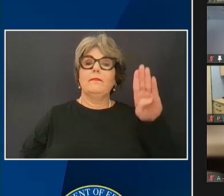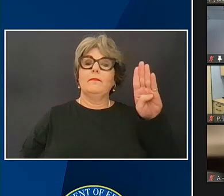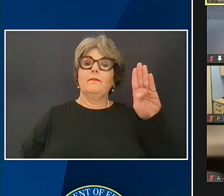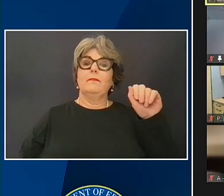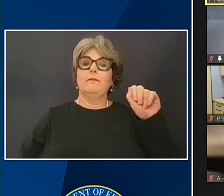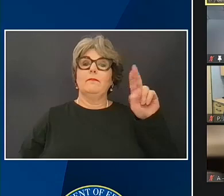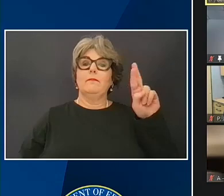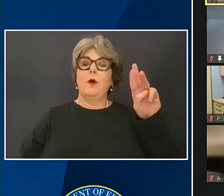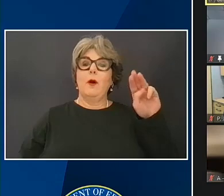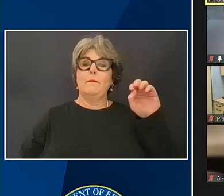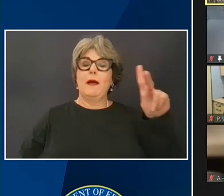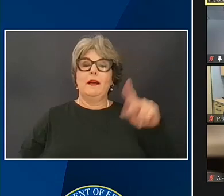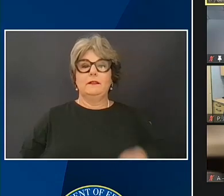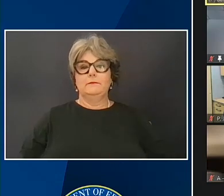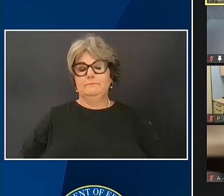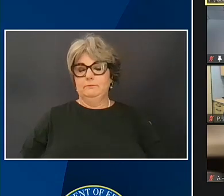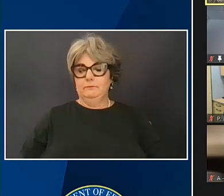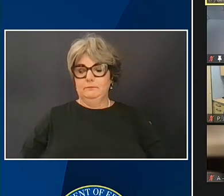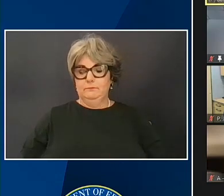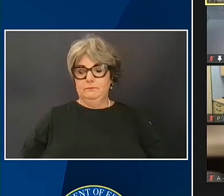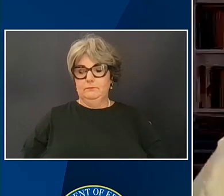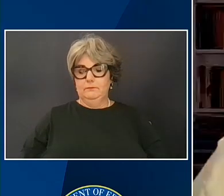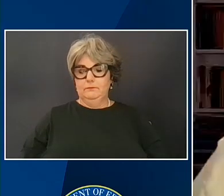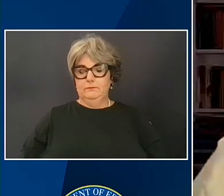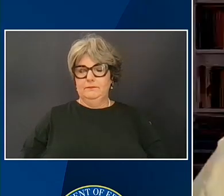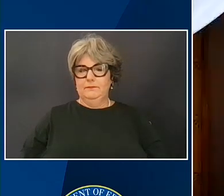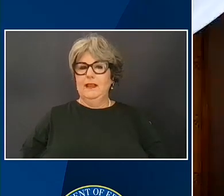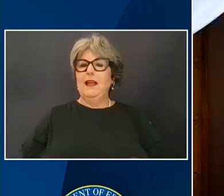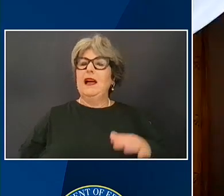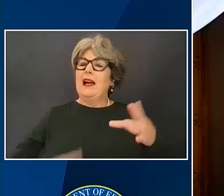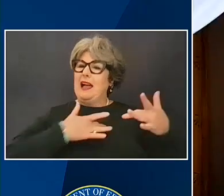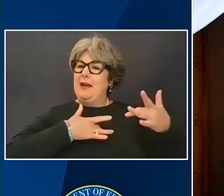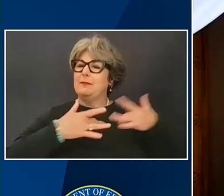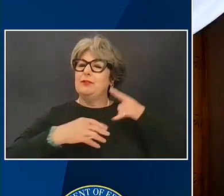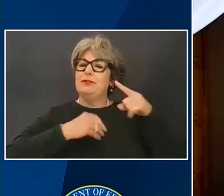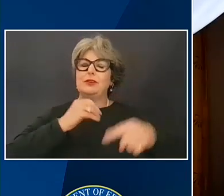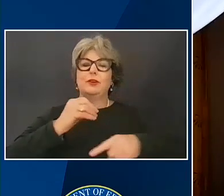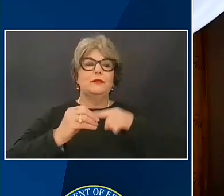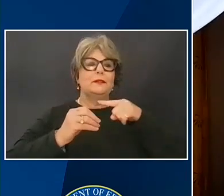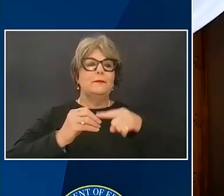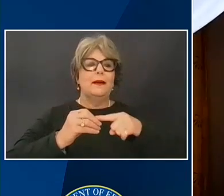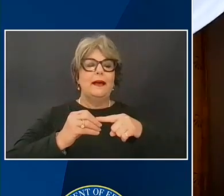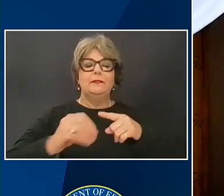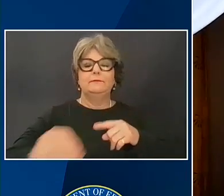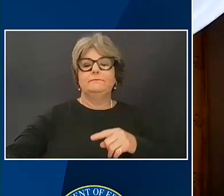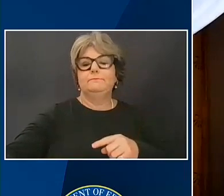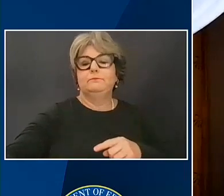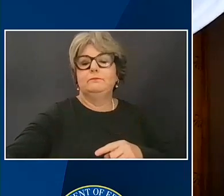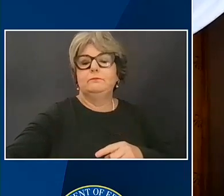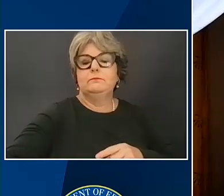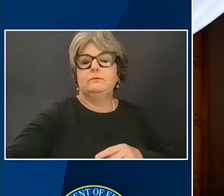Yes. I guess I'm a little concerned about the formalism of attendance-taking.